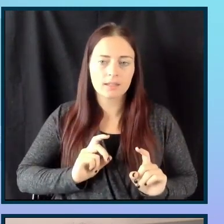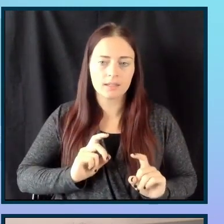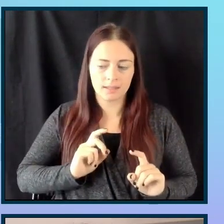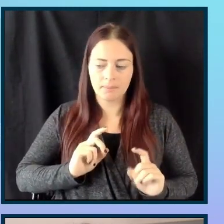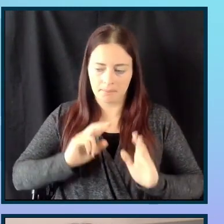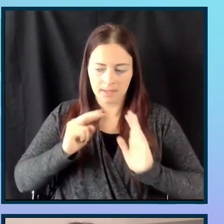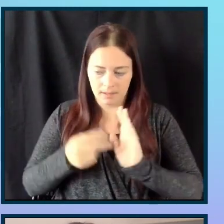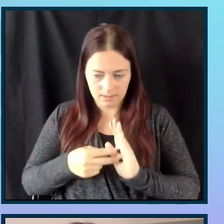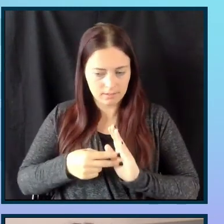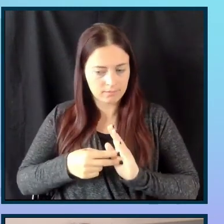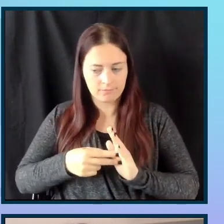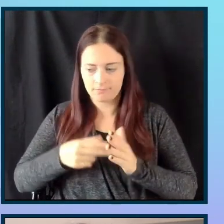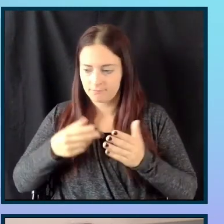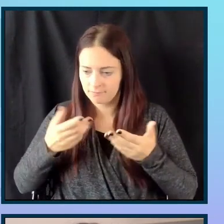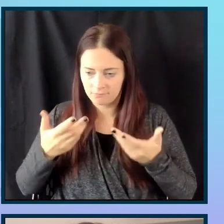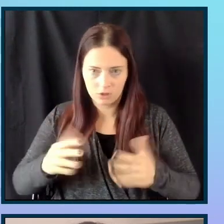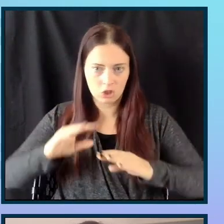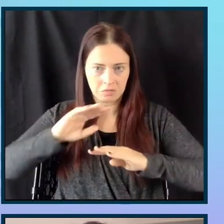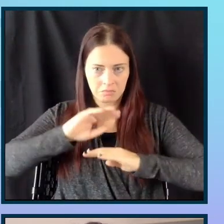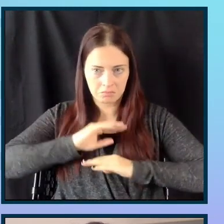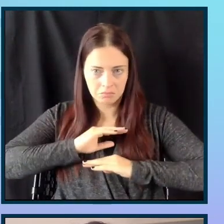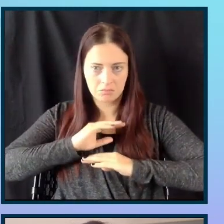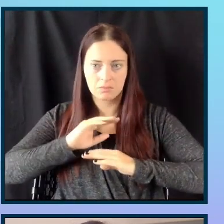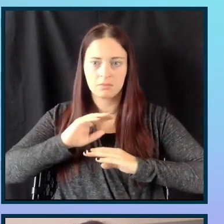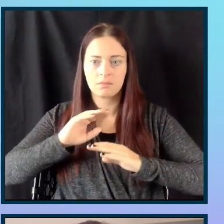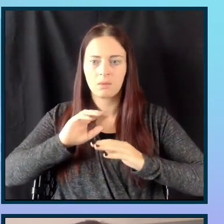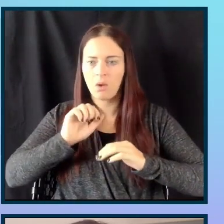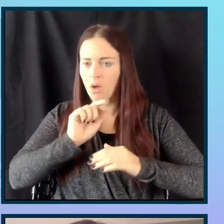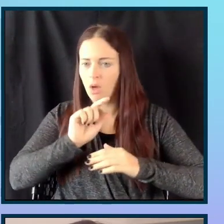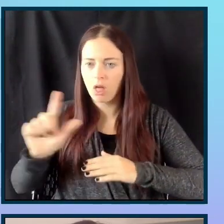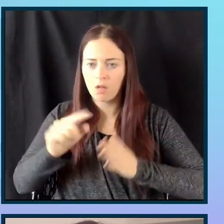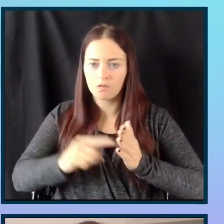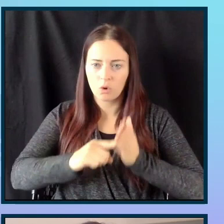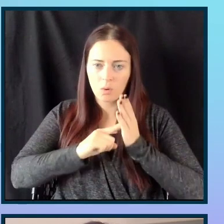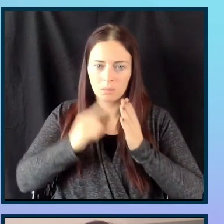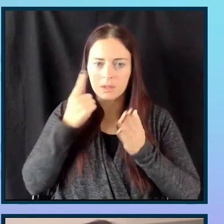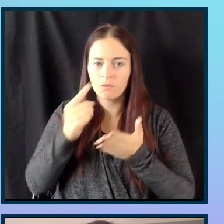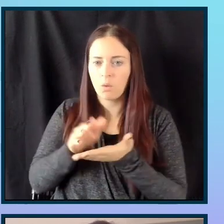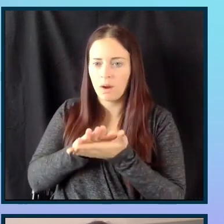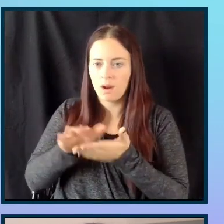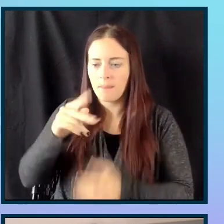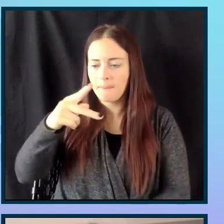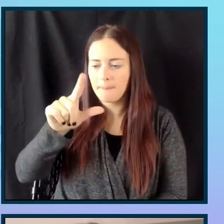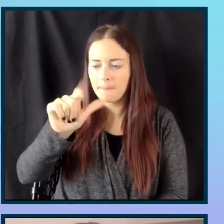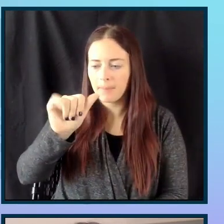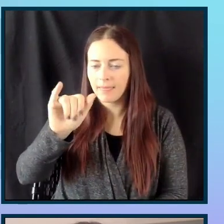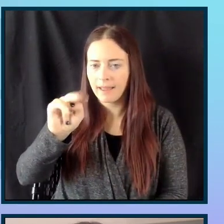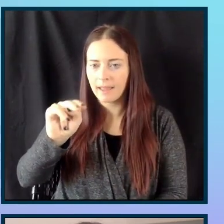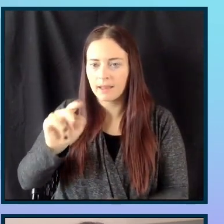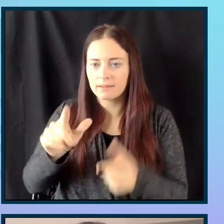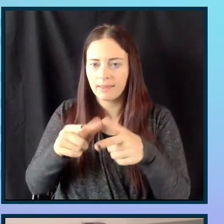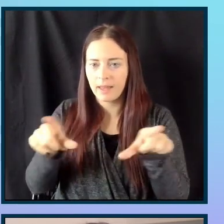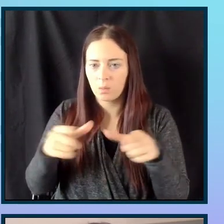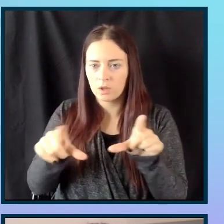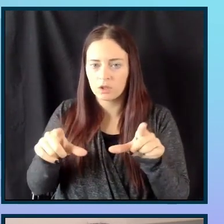the plain language guidelines, or that have ensured that you followed the content usable guidelines you can include,